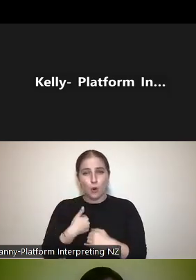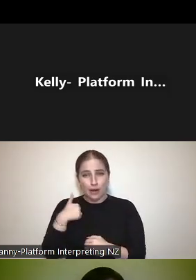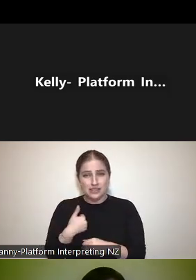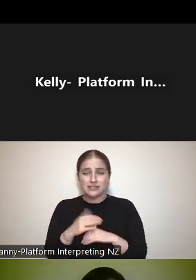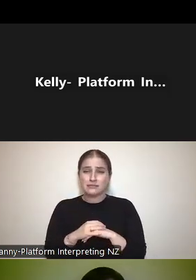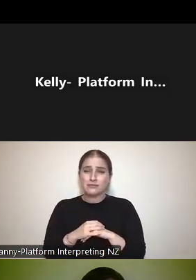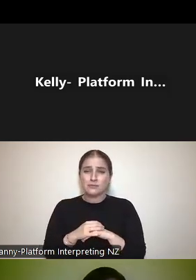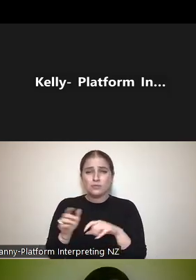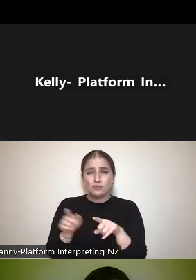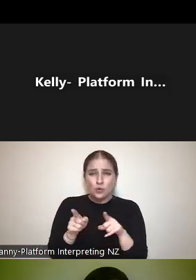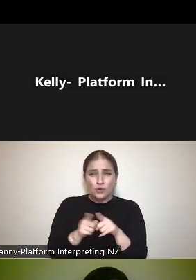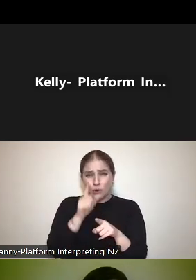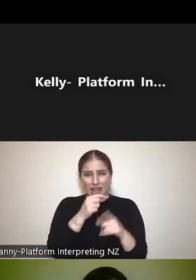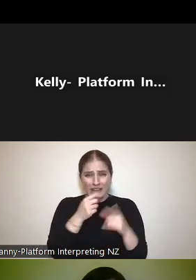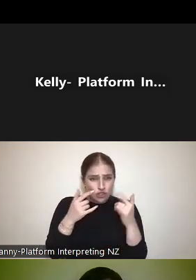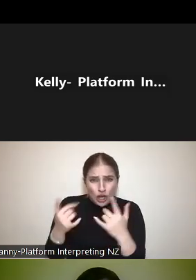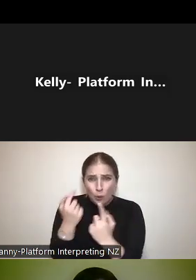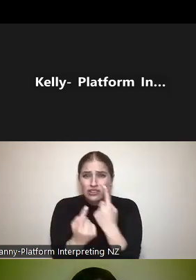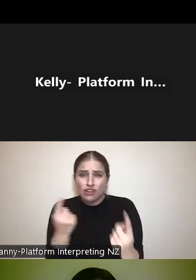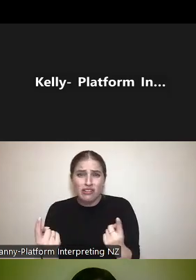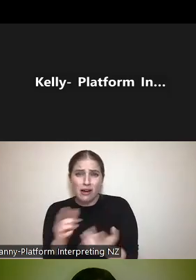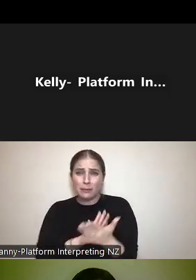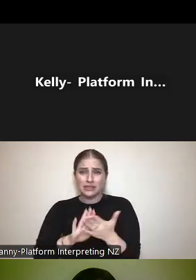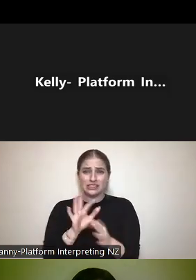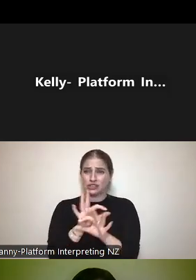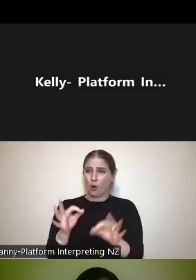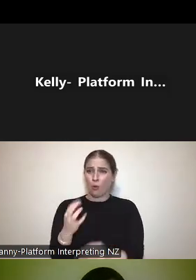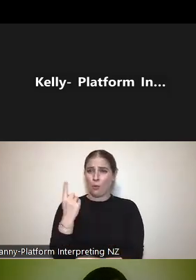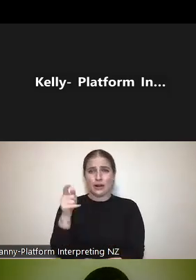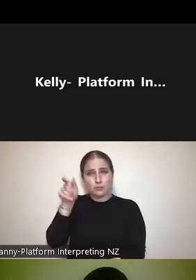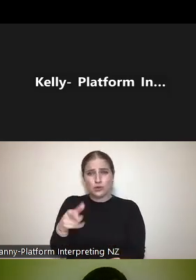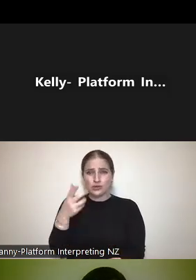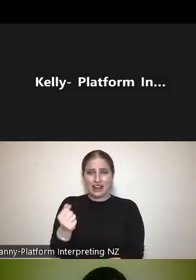person doesn't have all the pressure to either raise concerns or have,